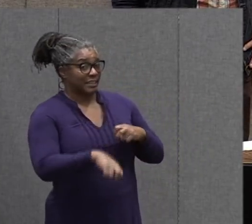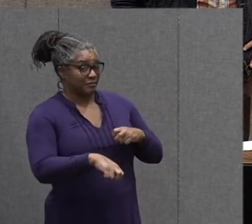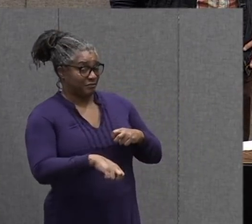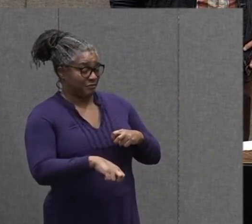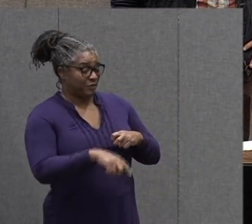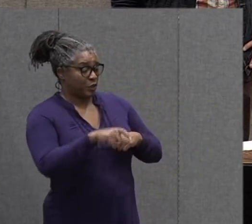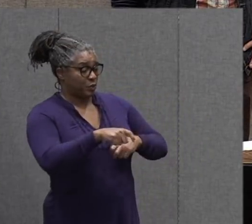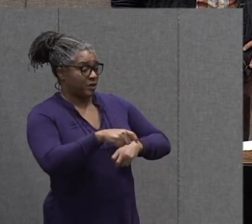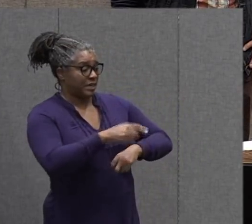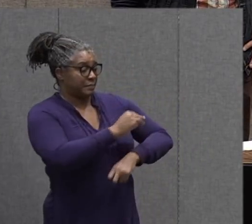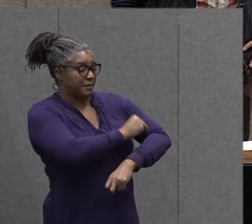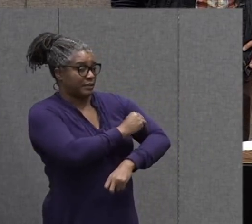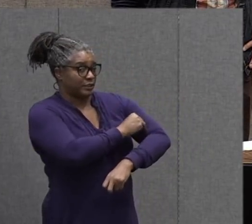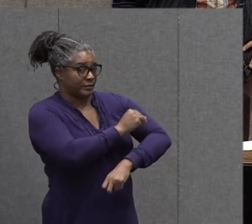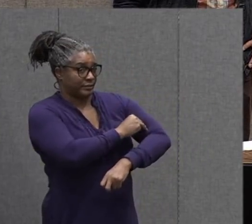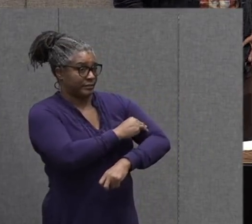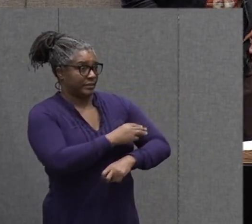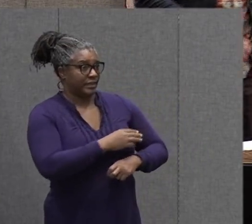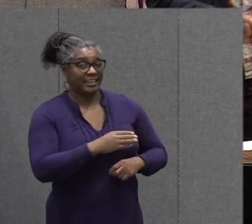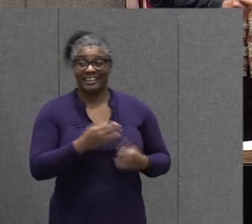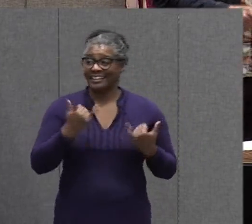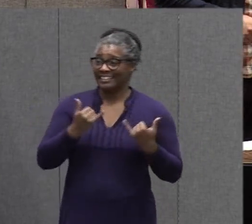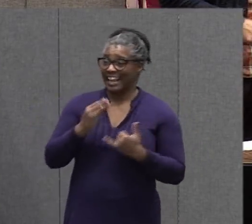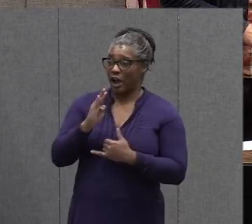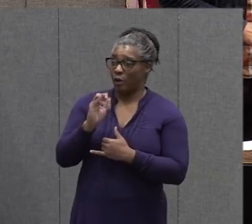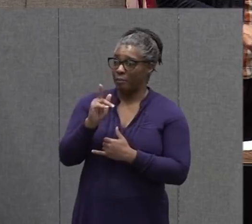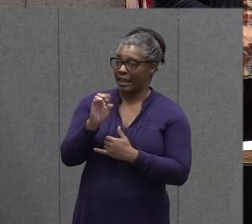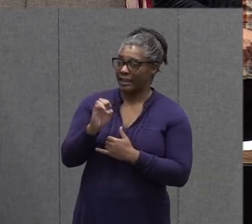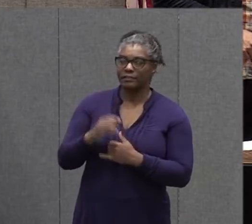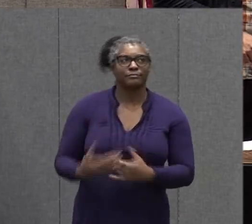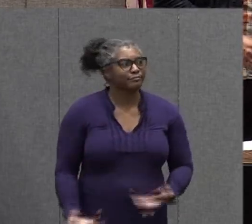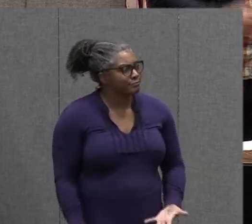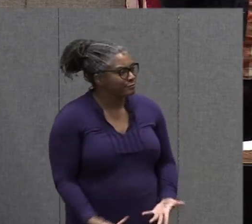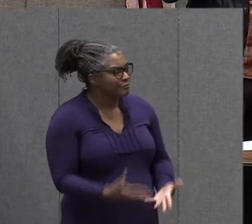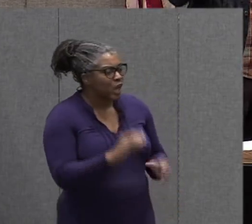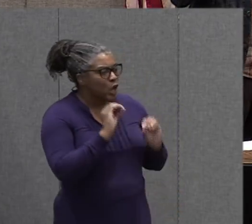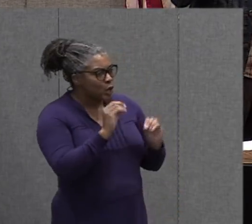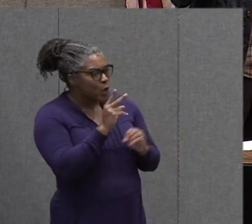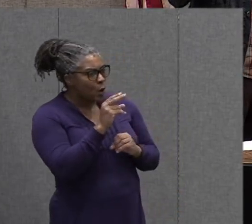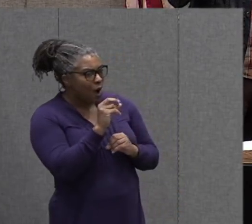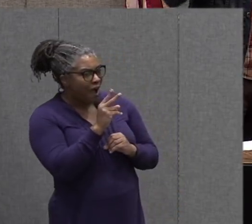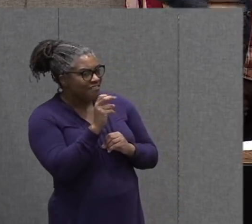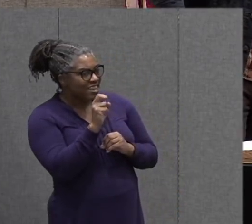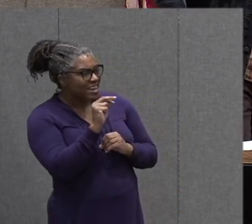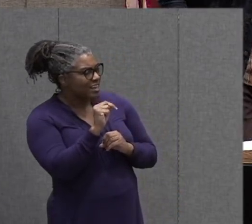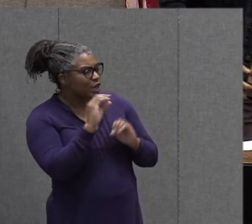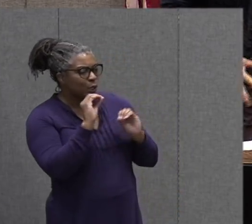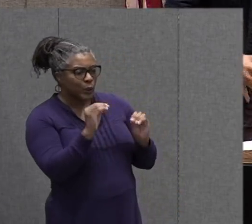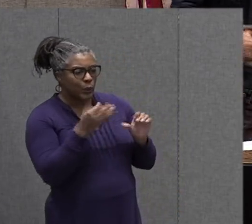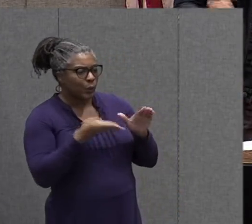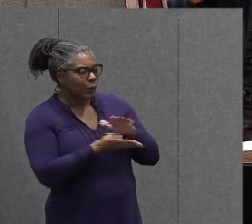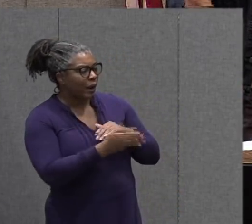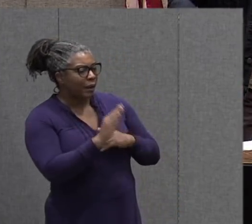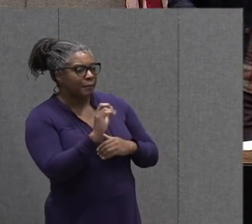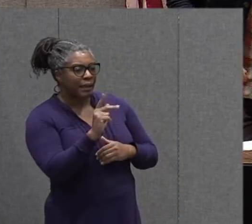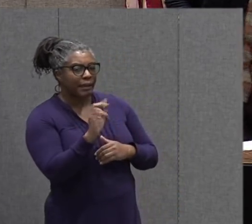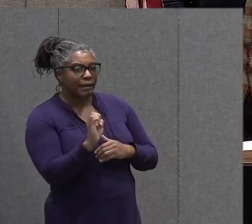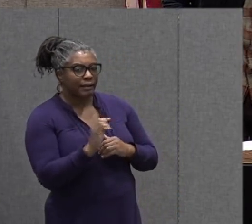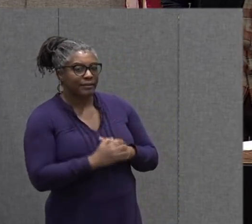[Mr. R.] I'm gonna bake it. [Miss Garcia] No oven, no baking. You're going to pour the three ingredients. We have sugar, we have milk,